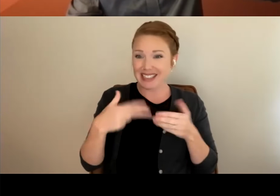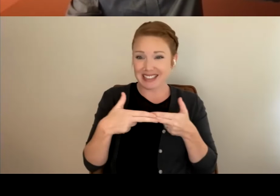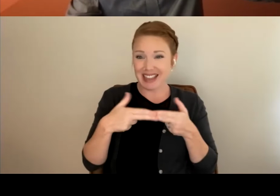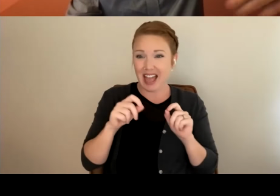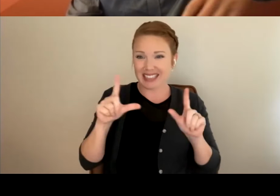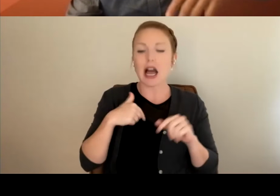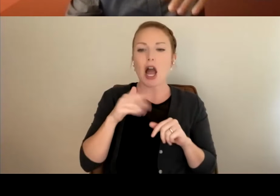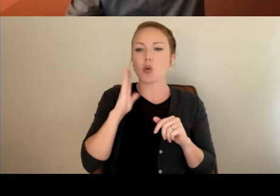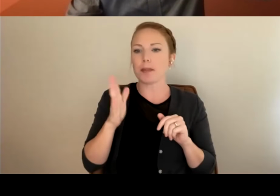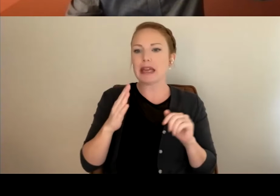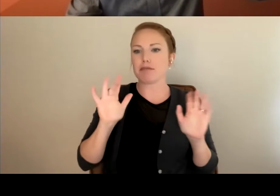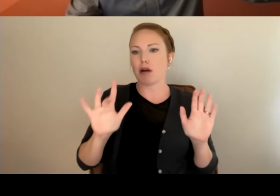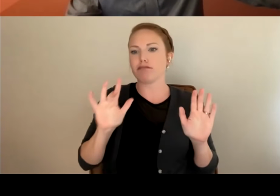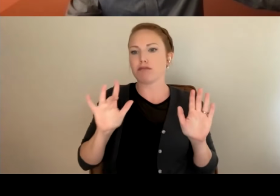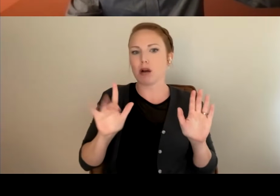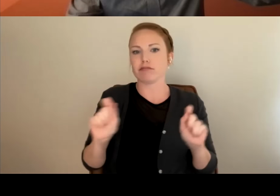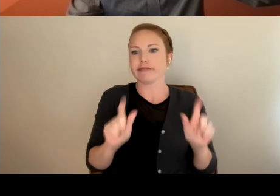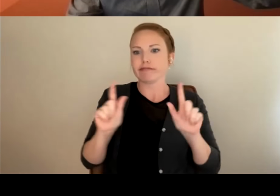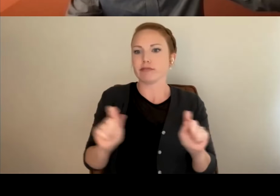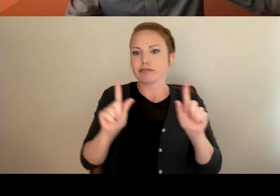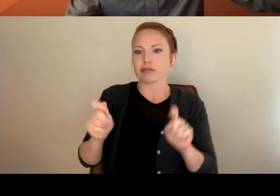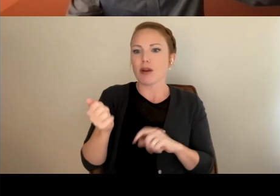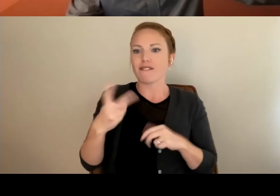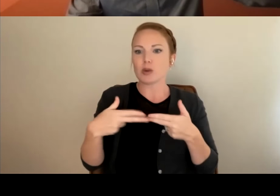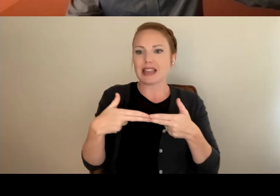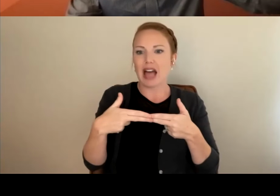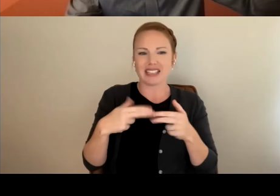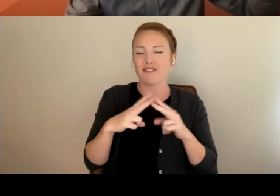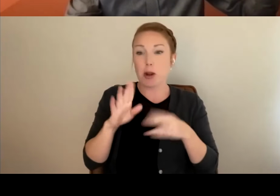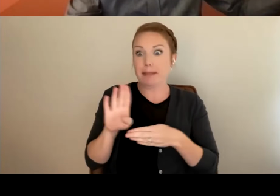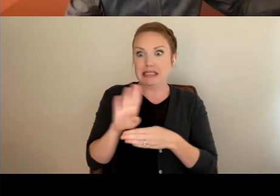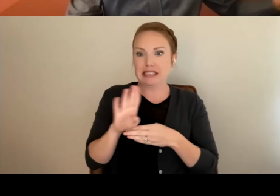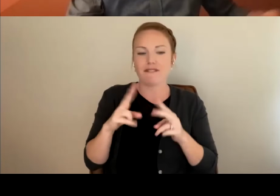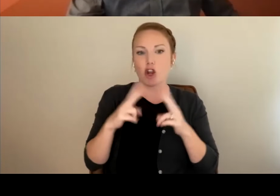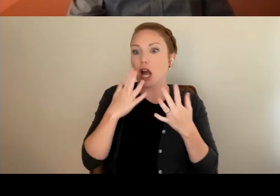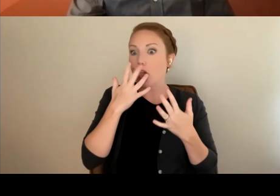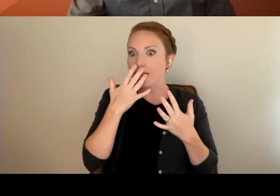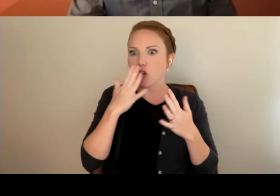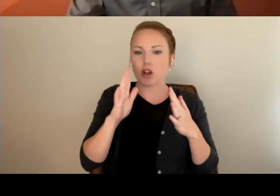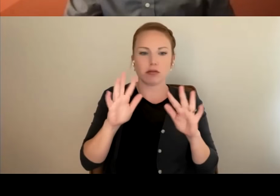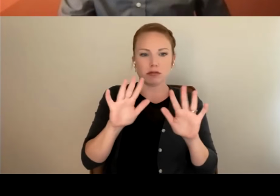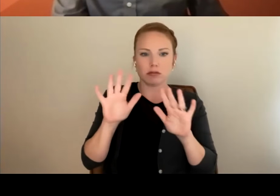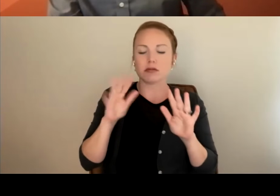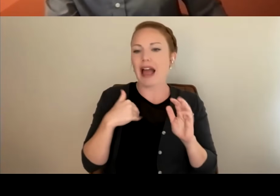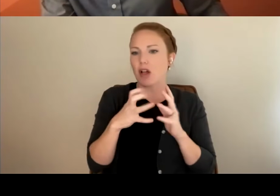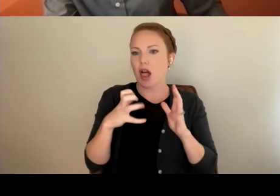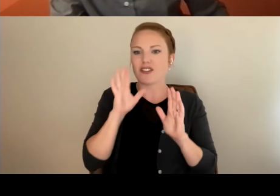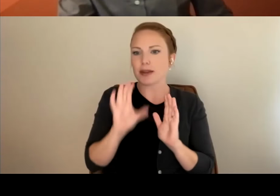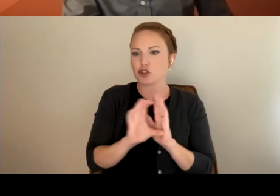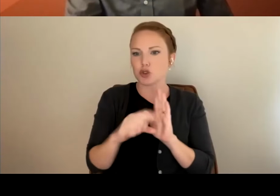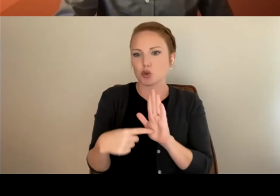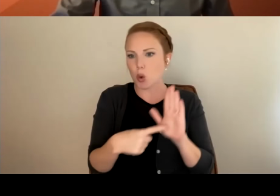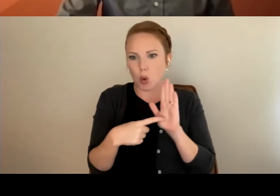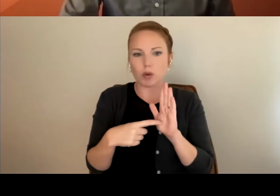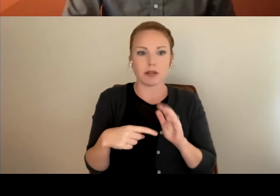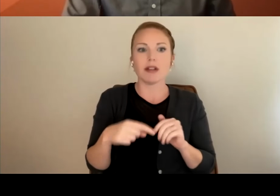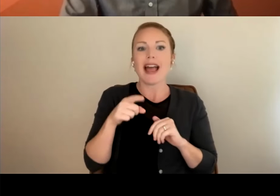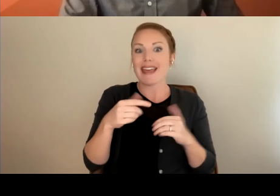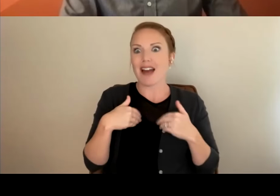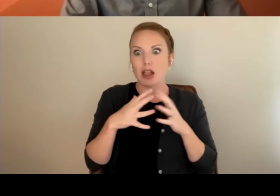few slides that are very, very busy very colorful and have lots of things wrong with them.